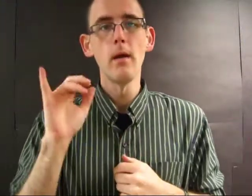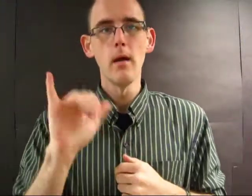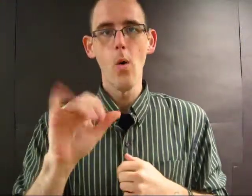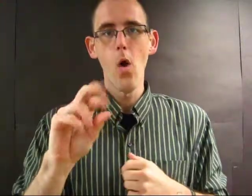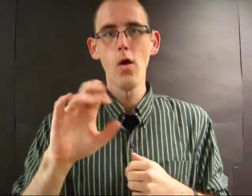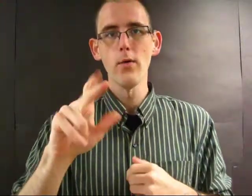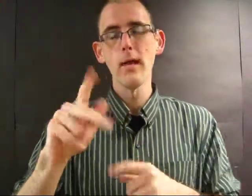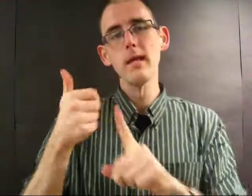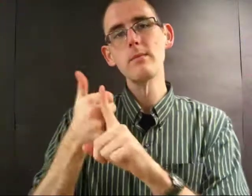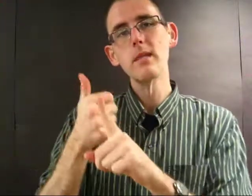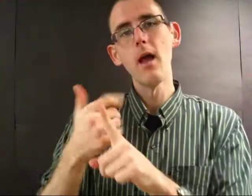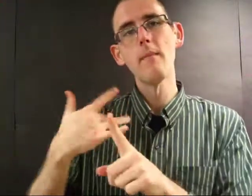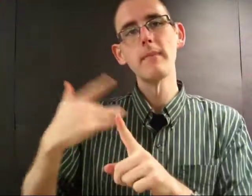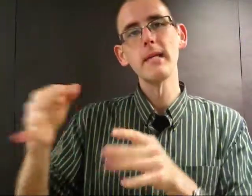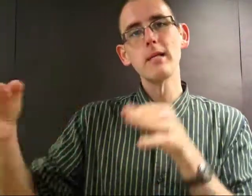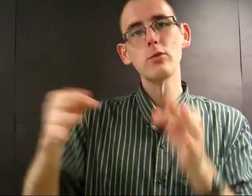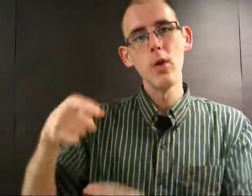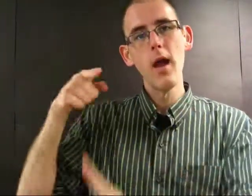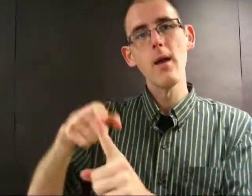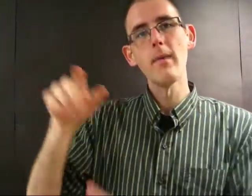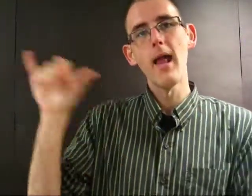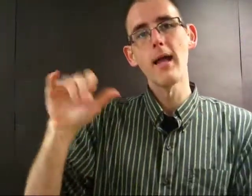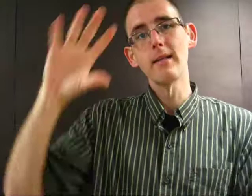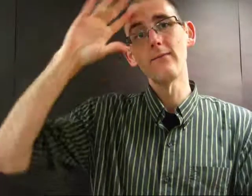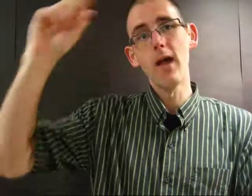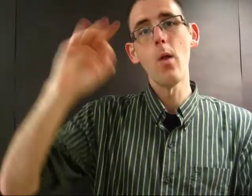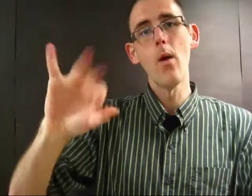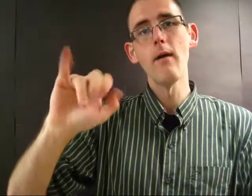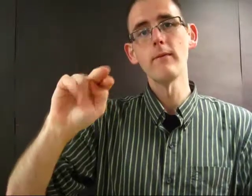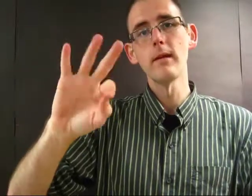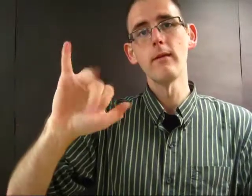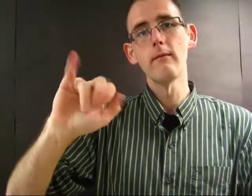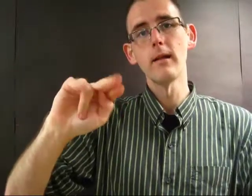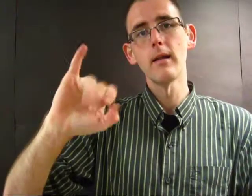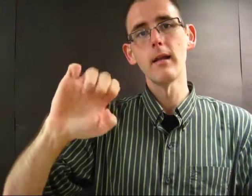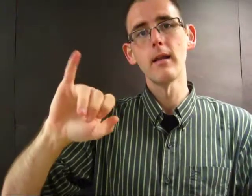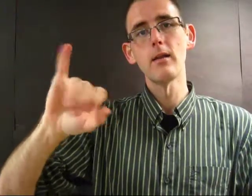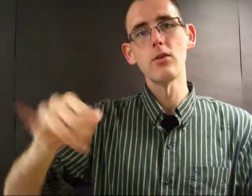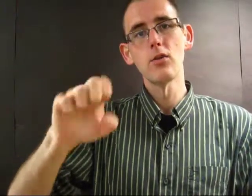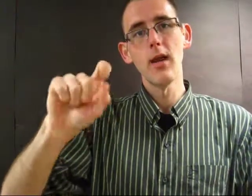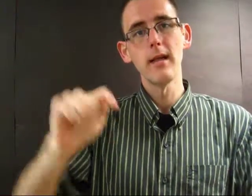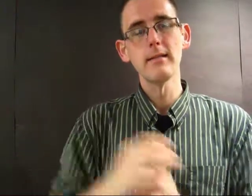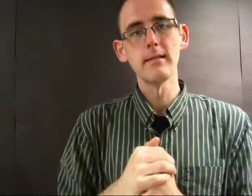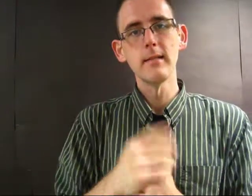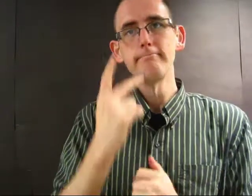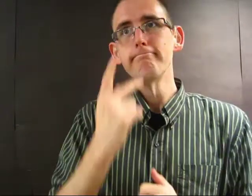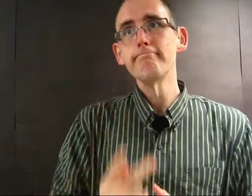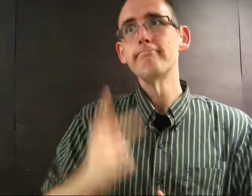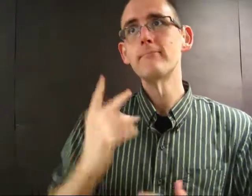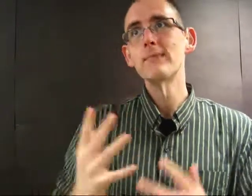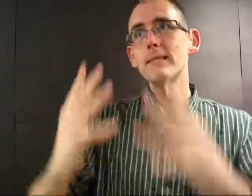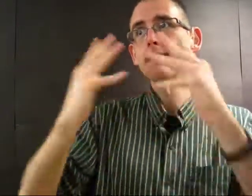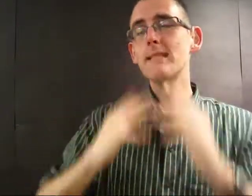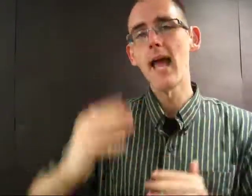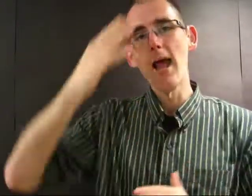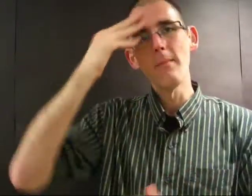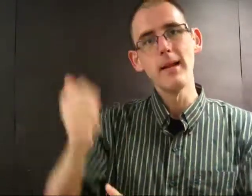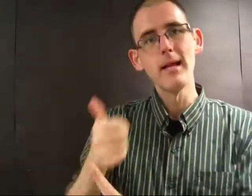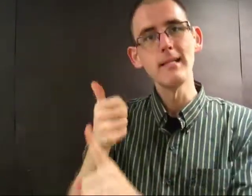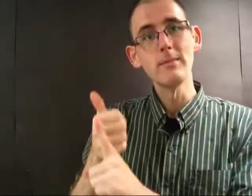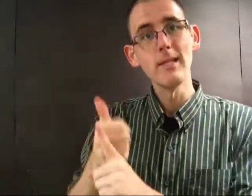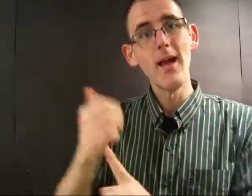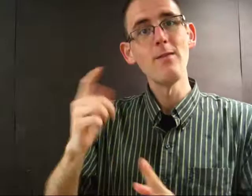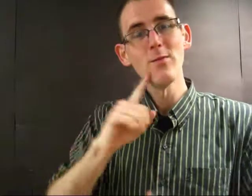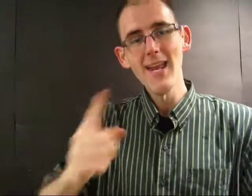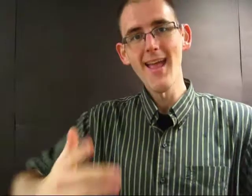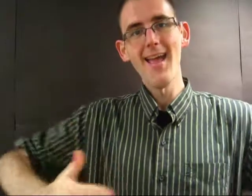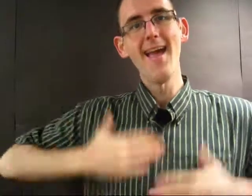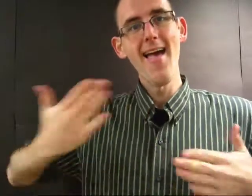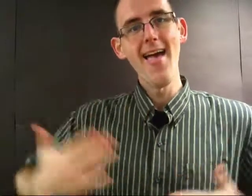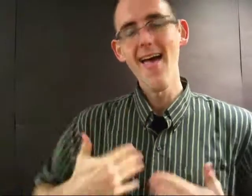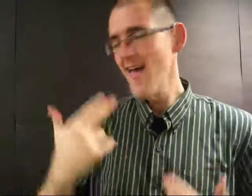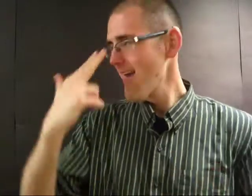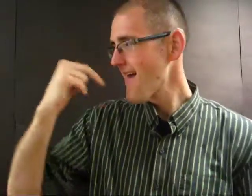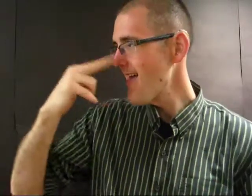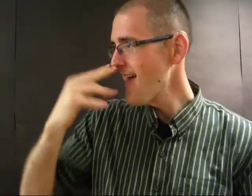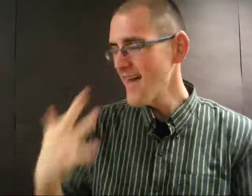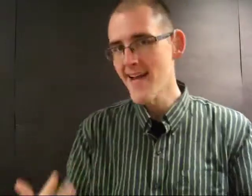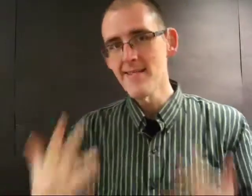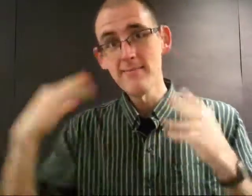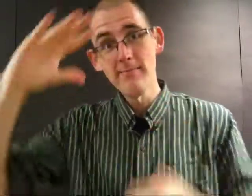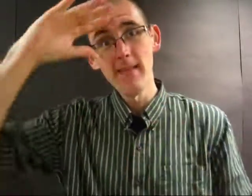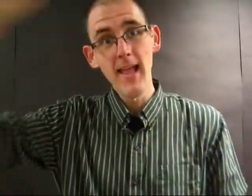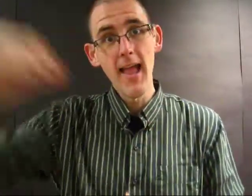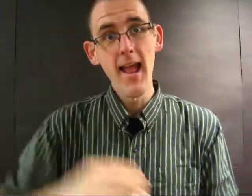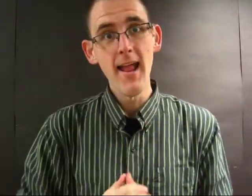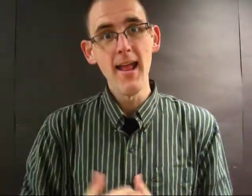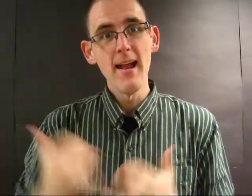Well, Yorick is described as "a fellow of infinite jest" -- an all-around funny guy,